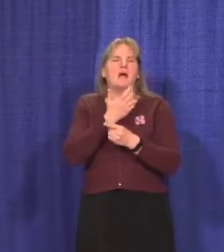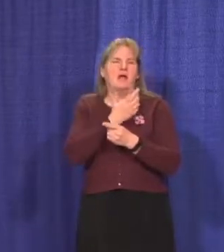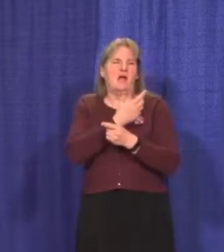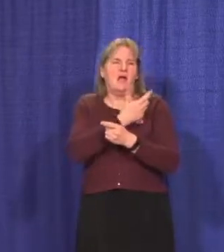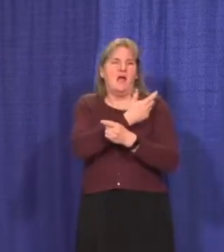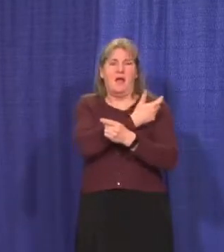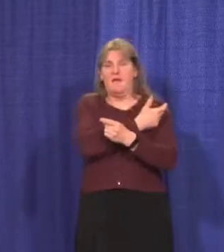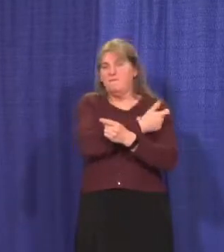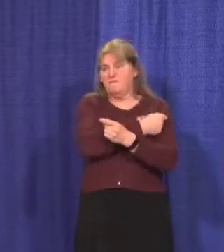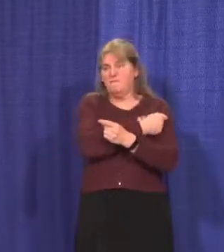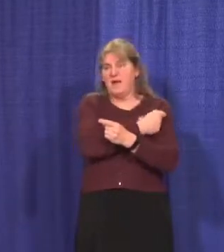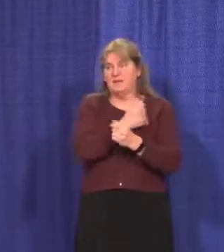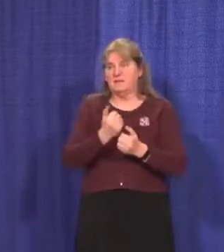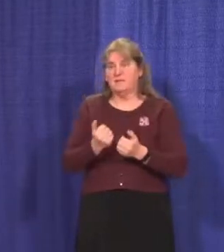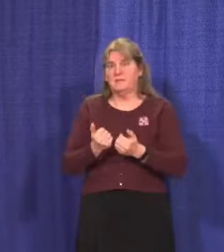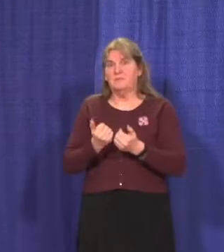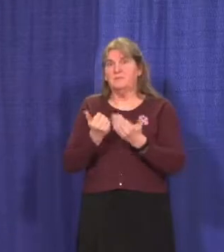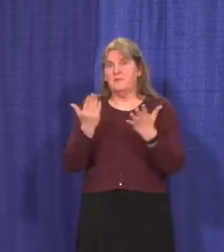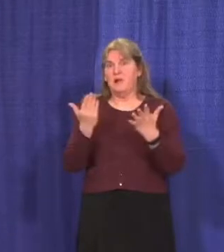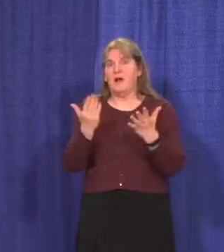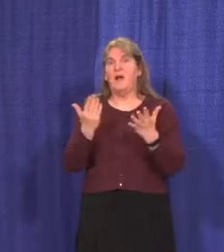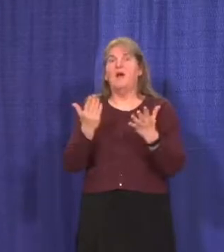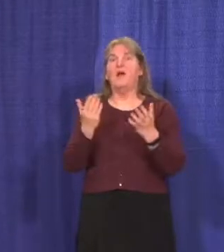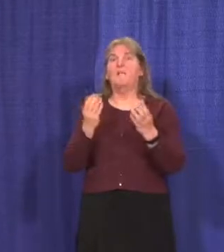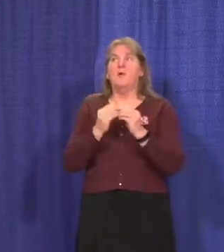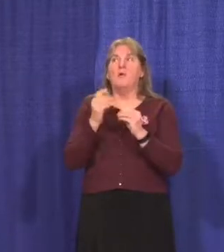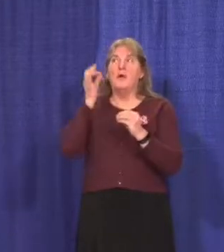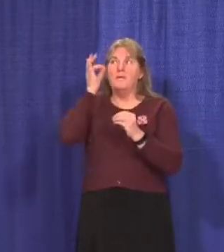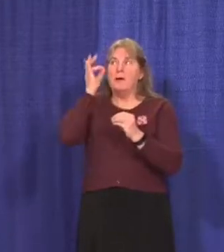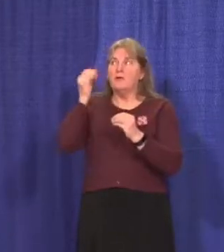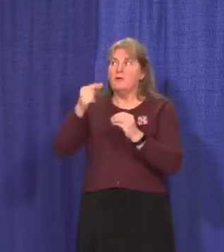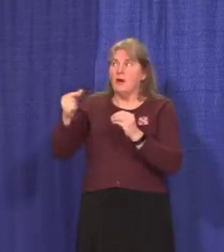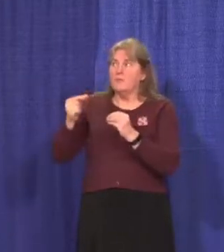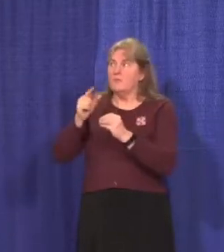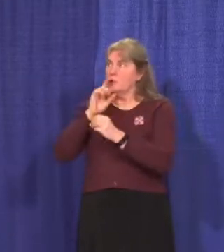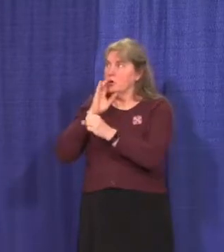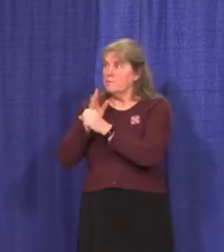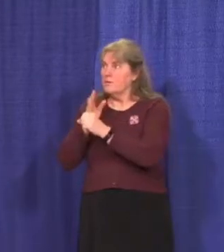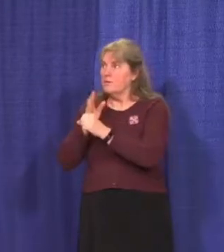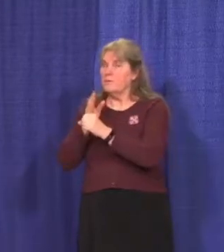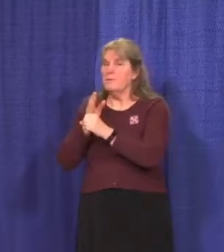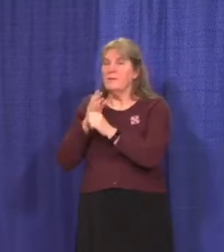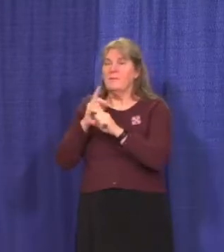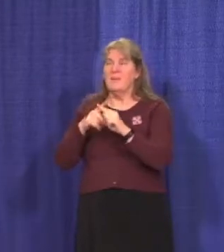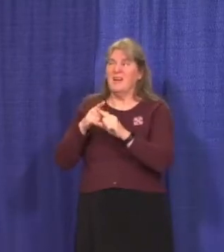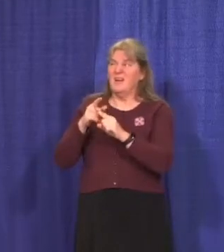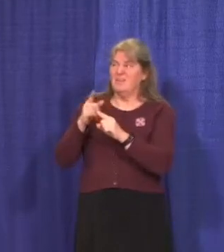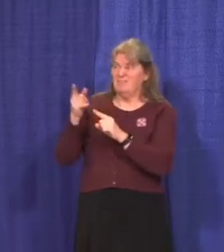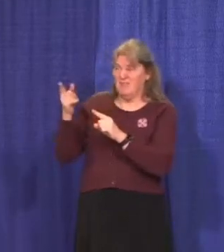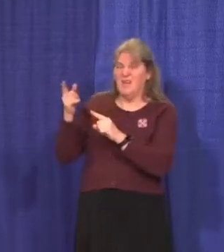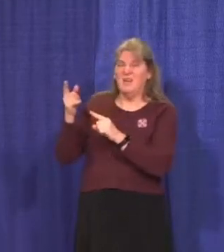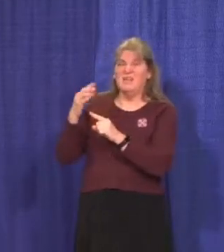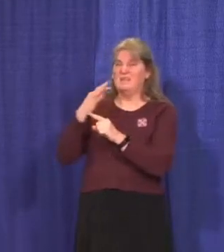been confirming, they reconfirmed that they do not believe the temporary slowdowns